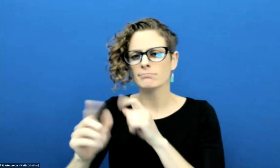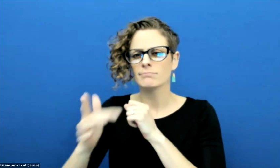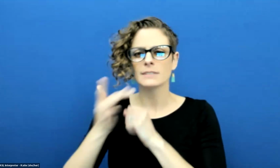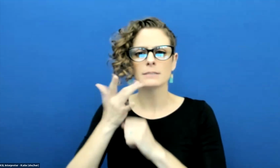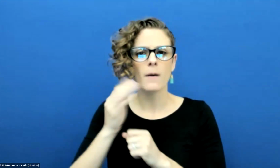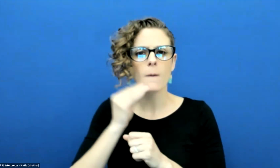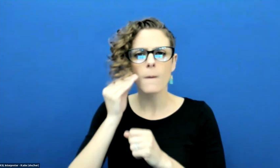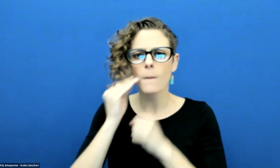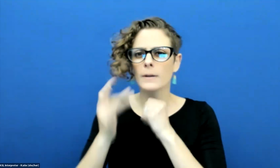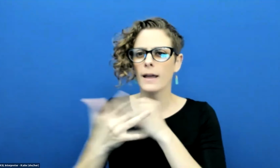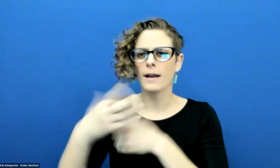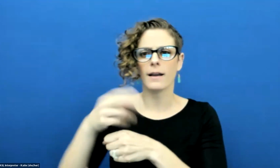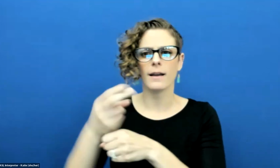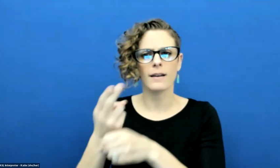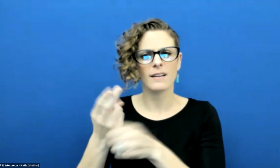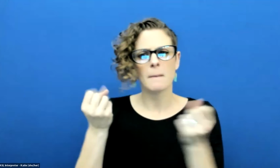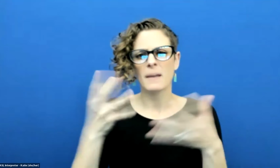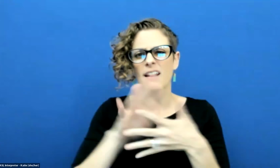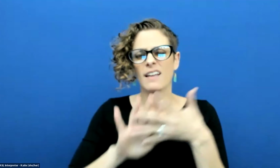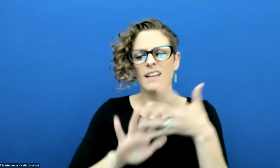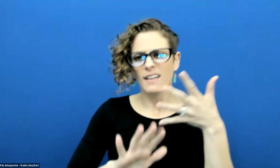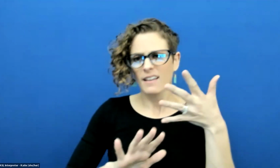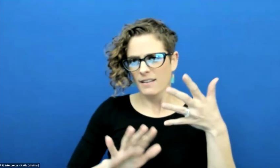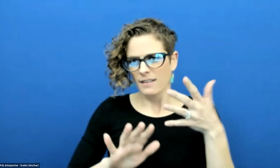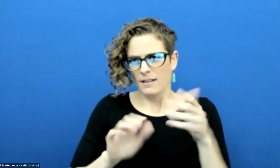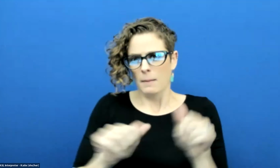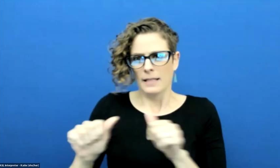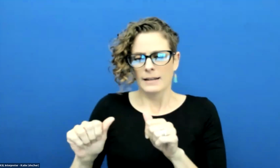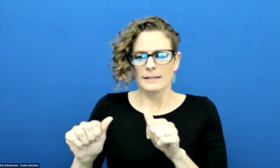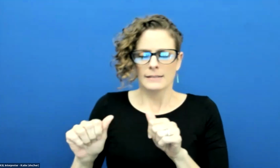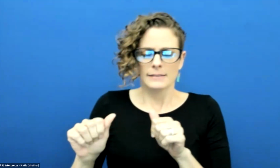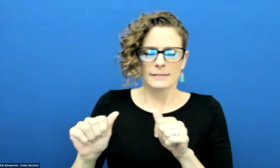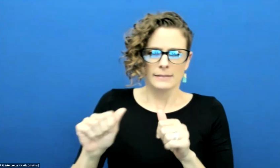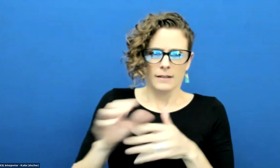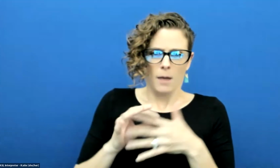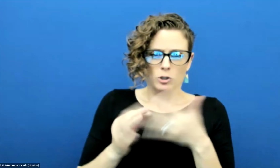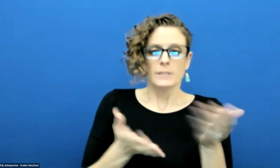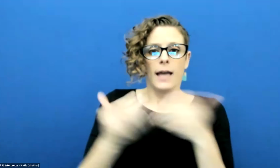to help and and do things of that nature and then there's commercial organizations like ours that